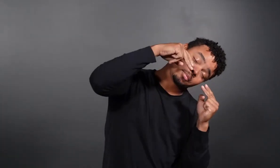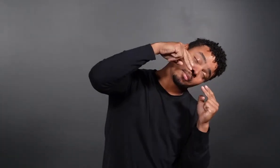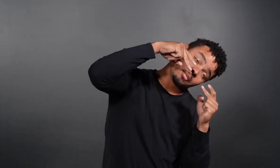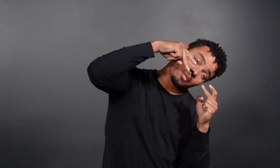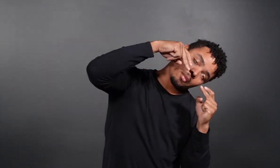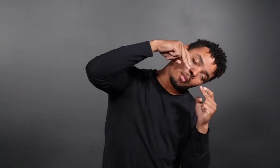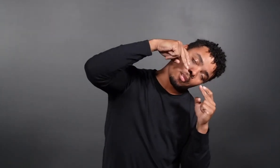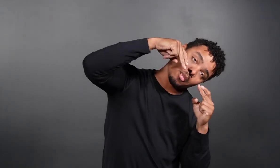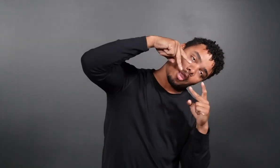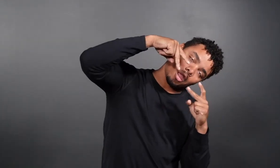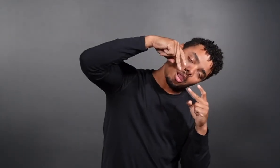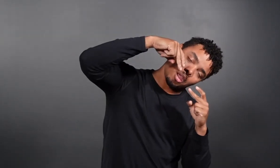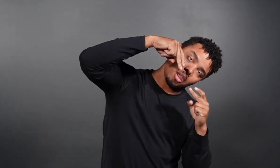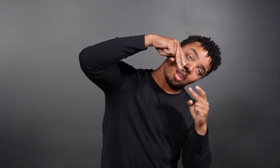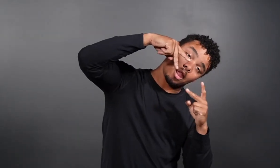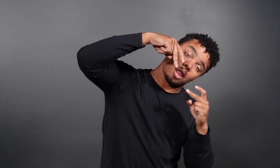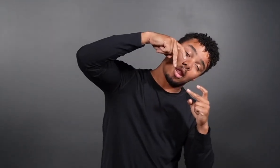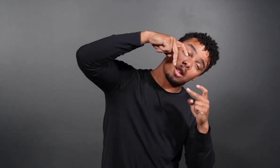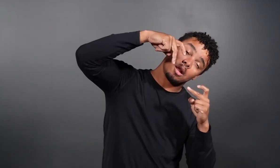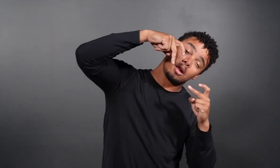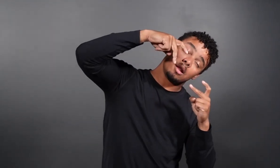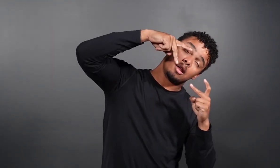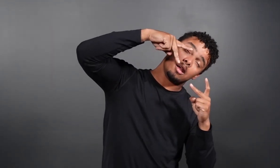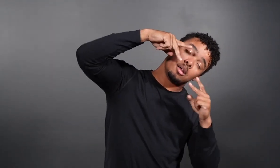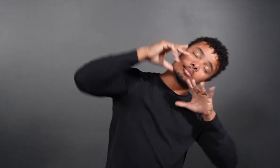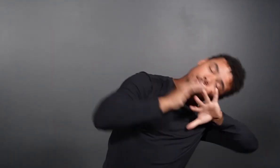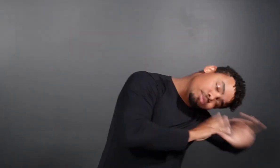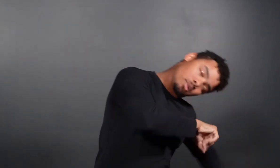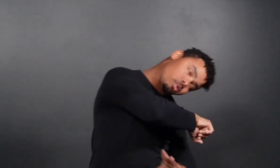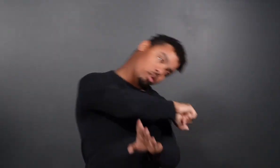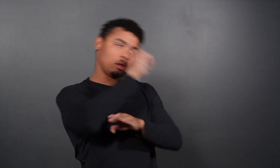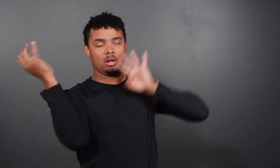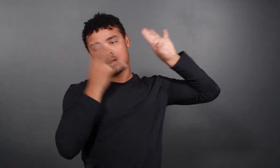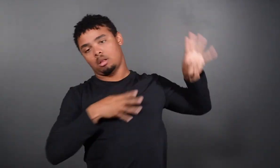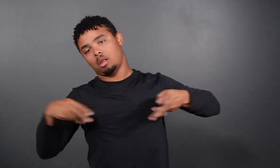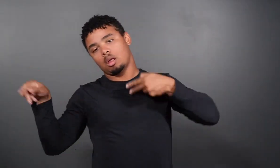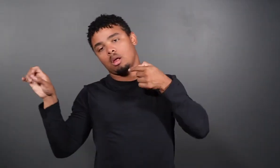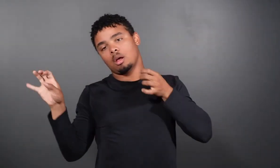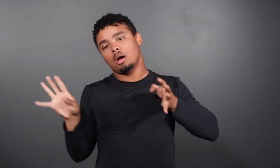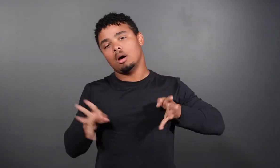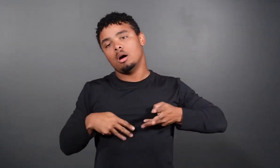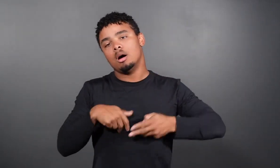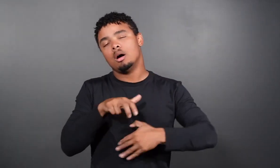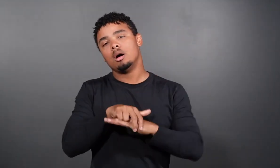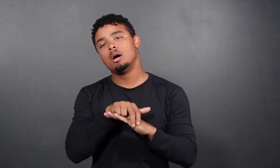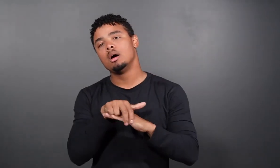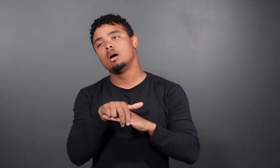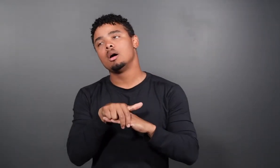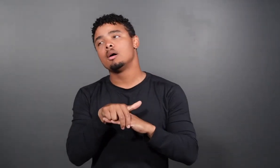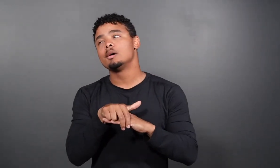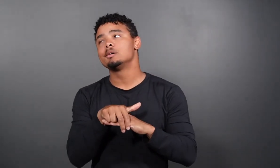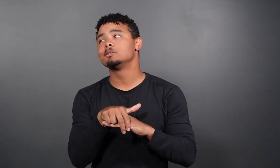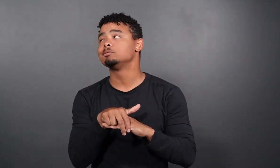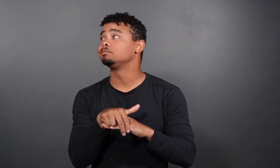she gently awakes and shoves off the bed hair a drift from her head legs a dangle